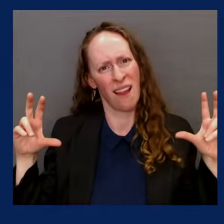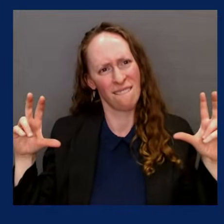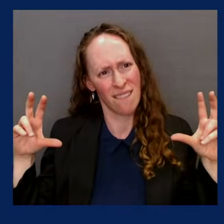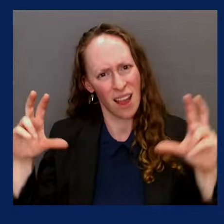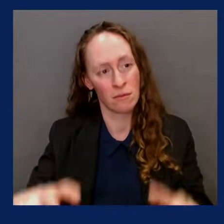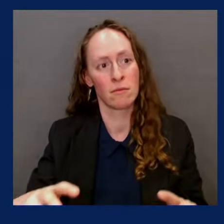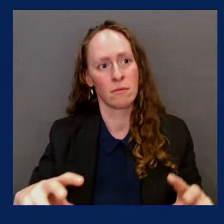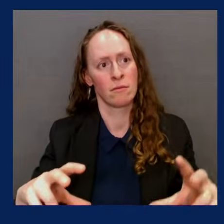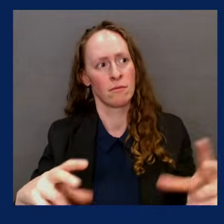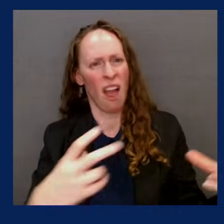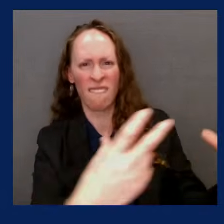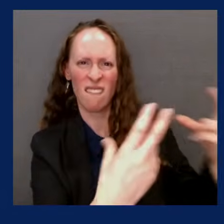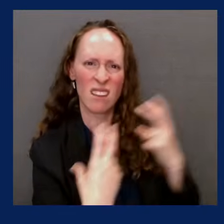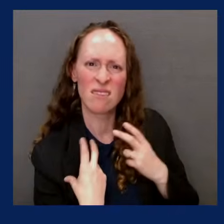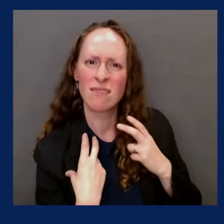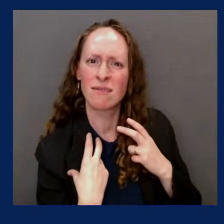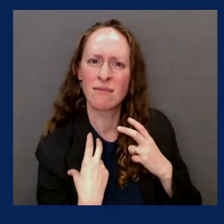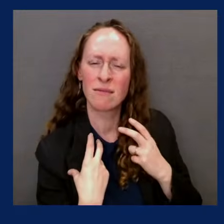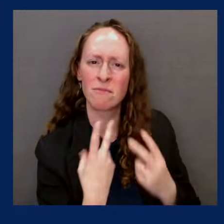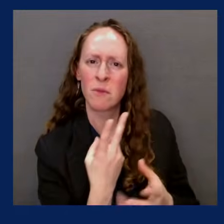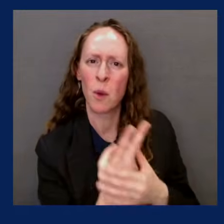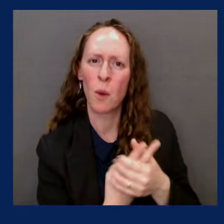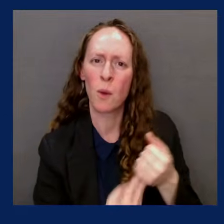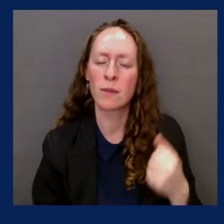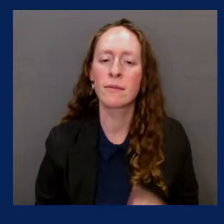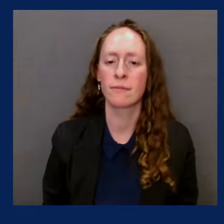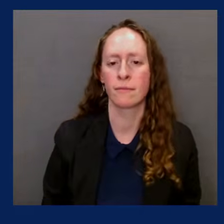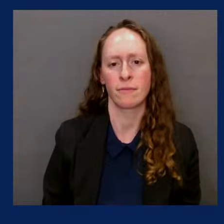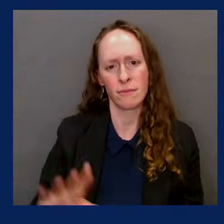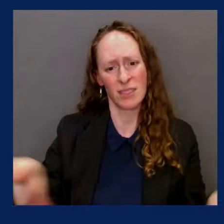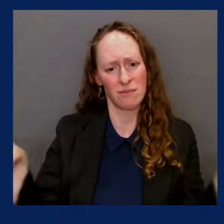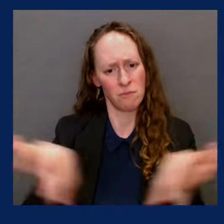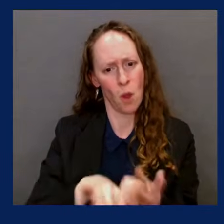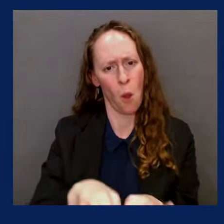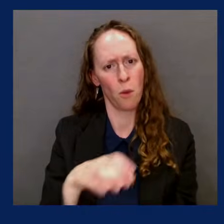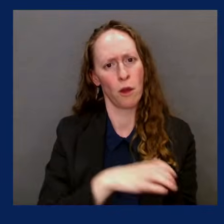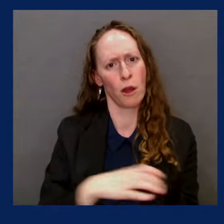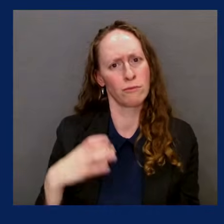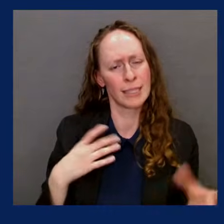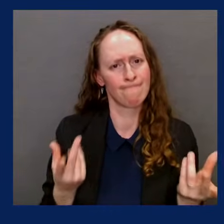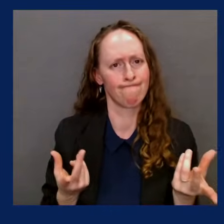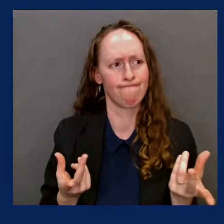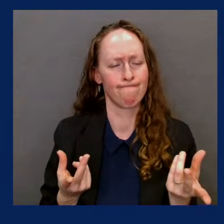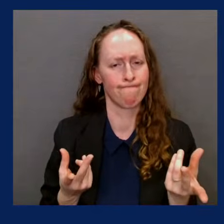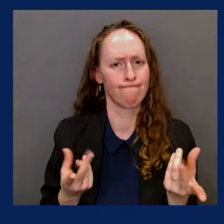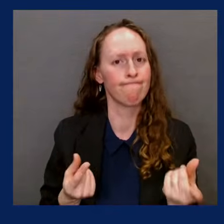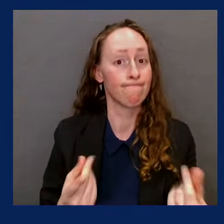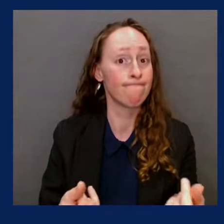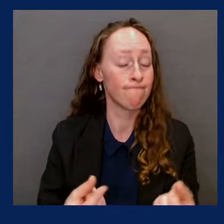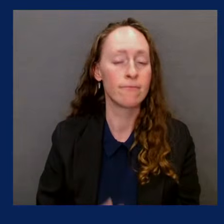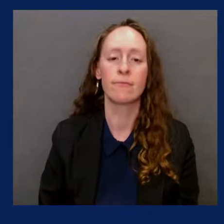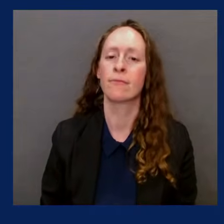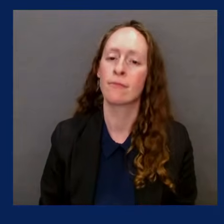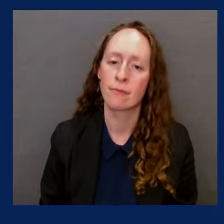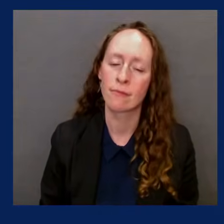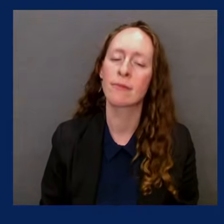it's important that Congress move quickly. And the fact is that I'm confident that we can get this done, because --